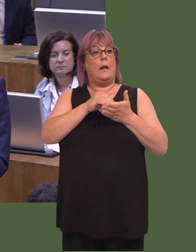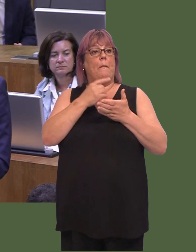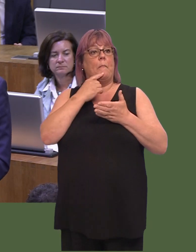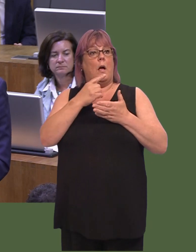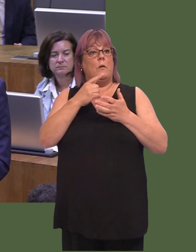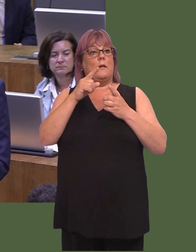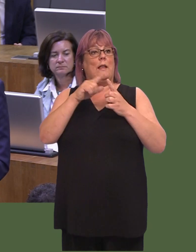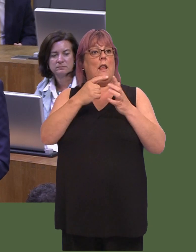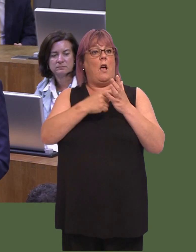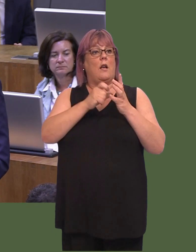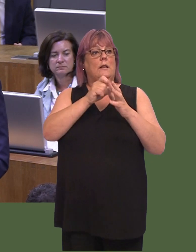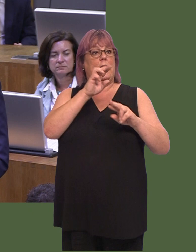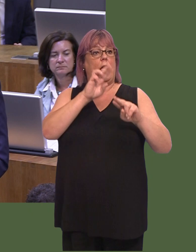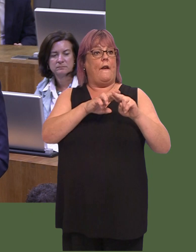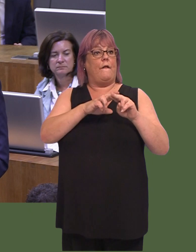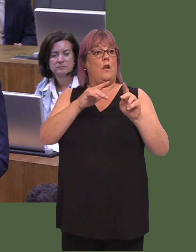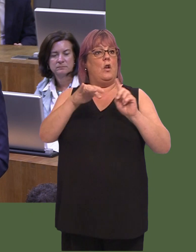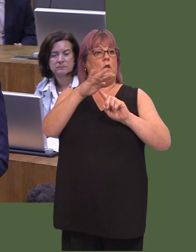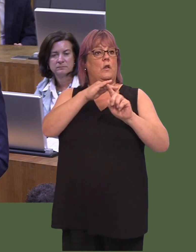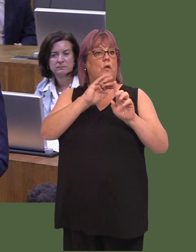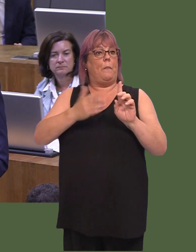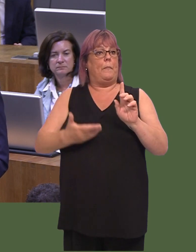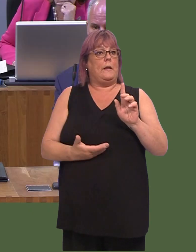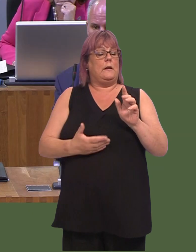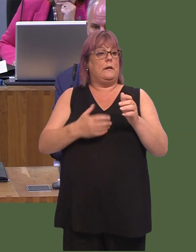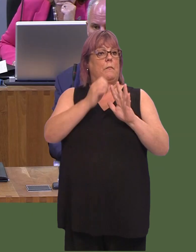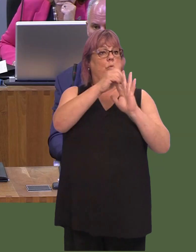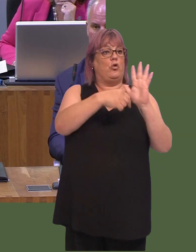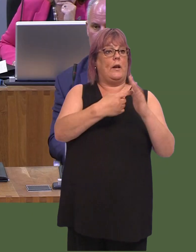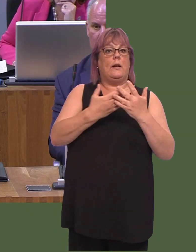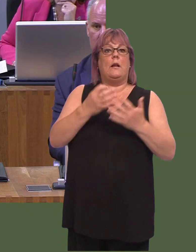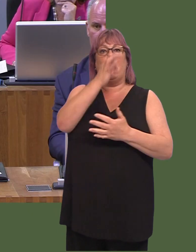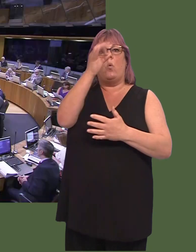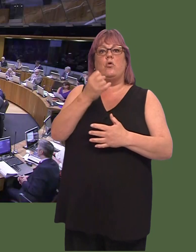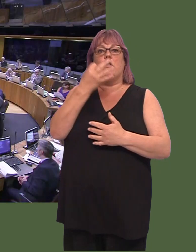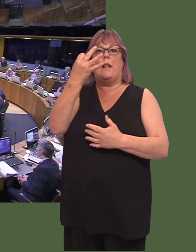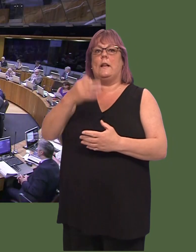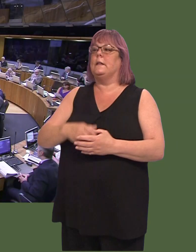ERDF-supported Social Business Wales project. Mike Hedges AM: 8.